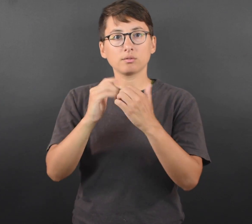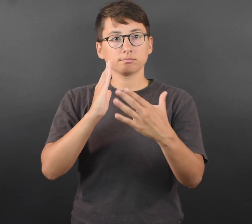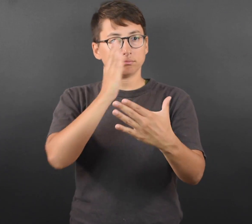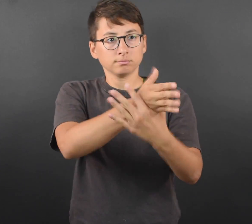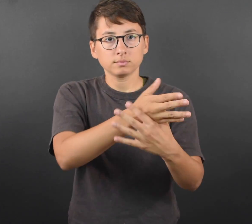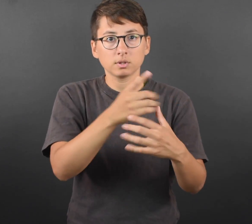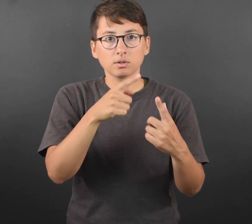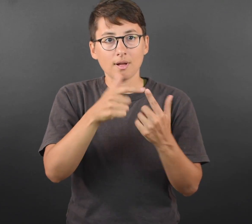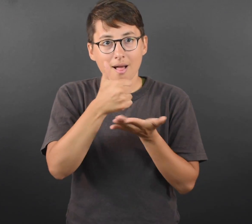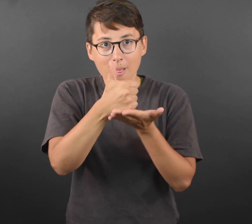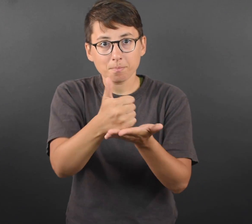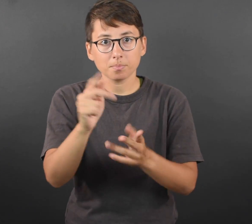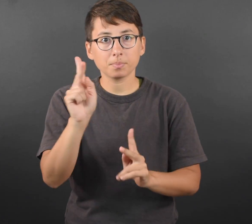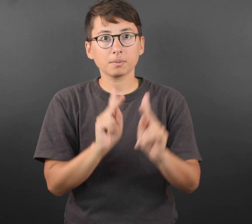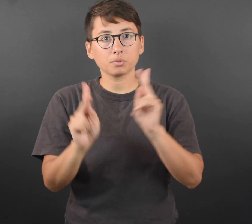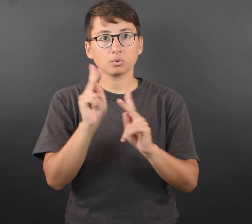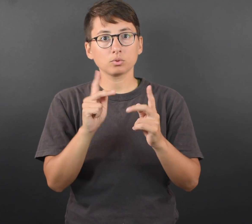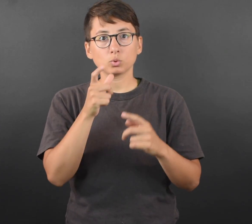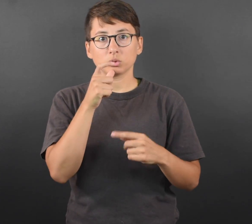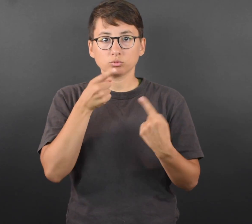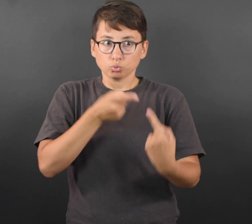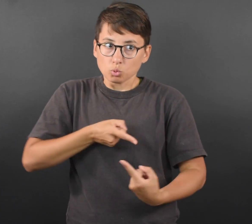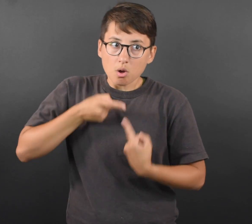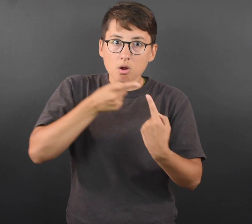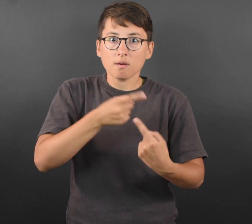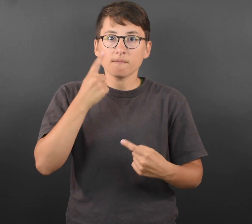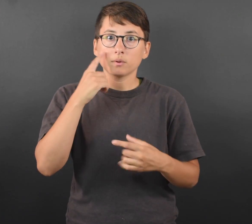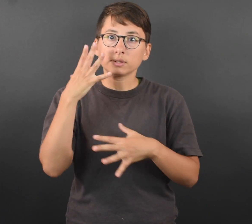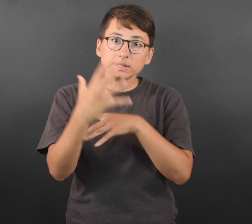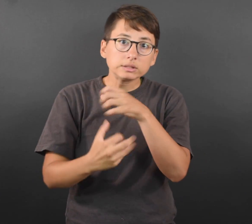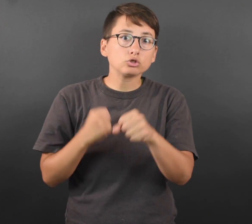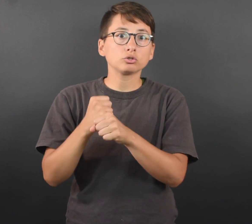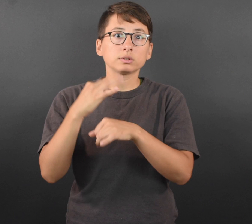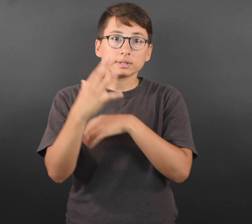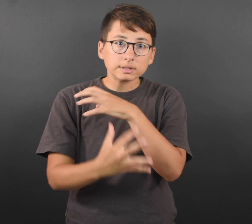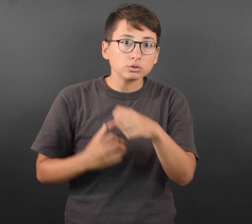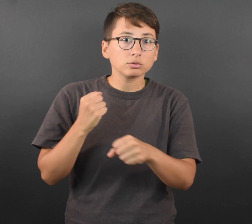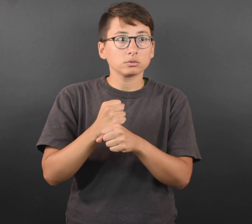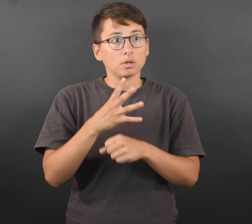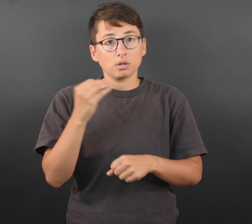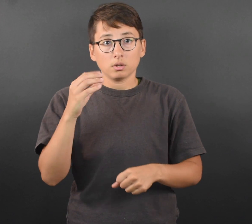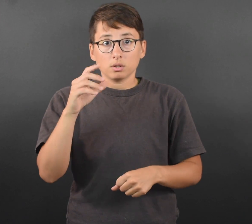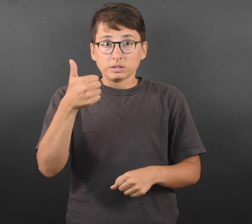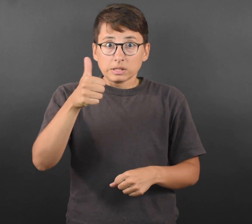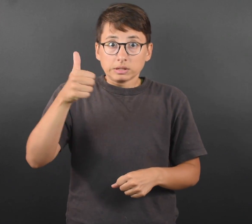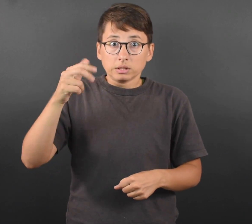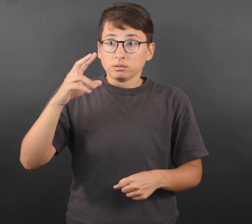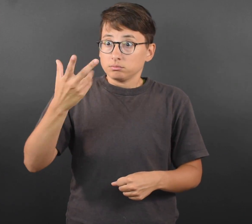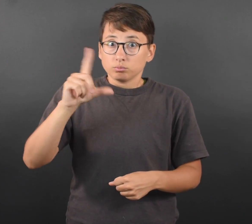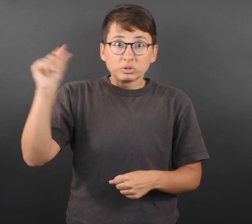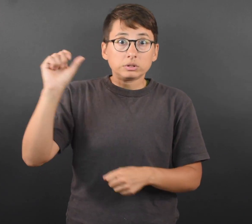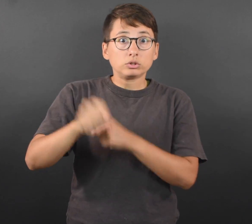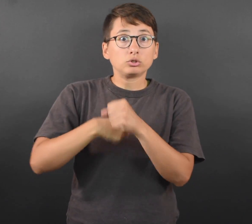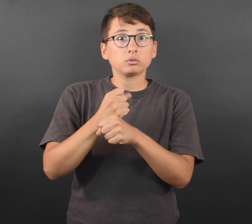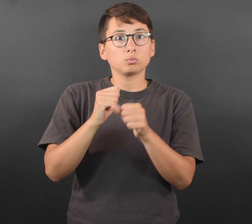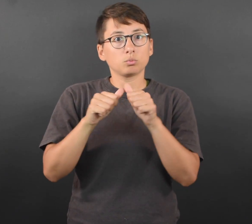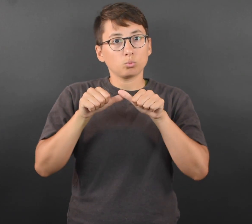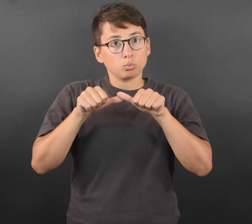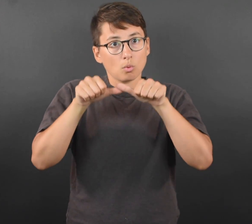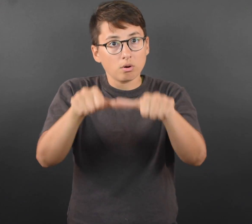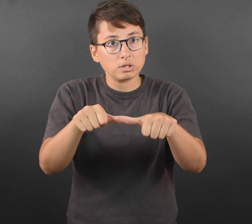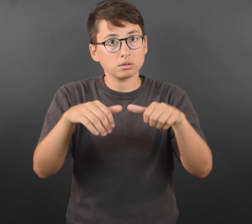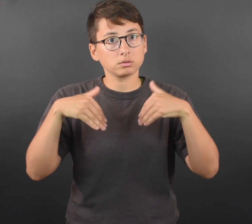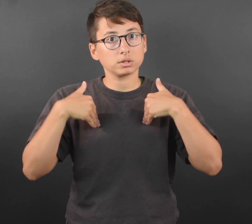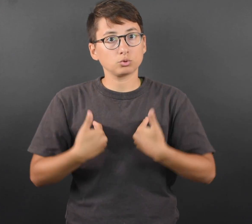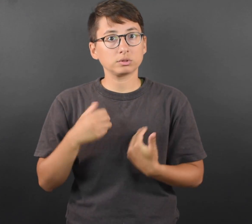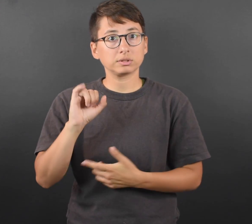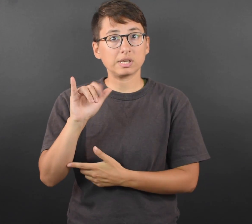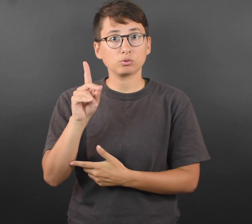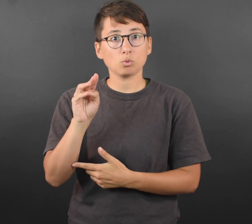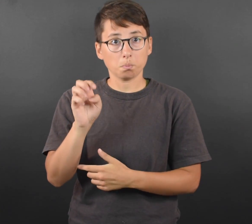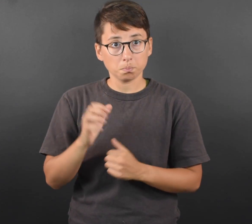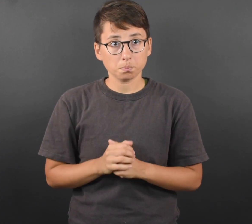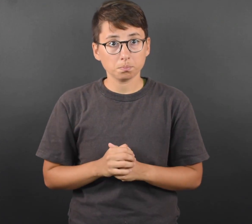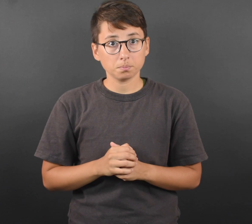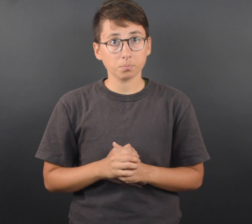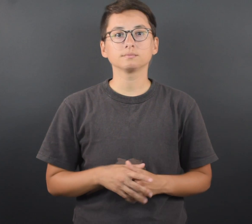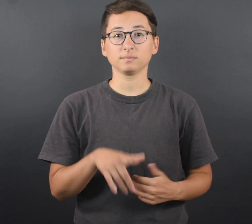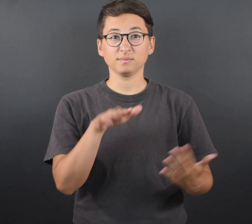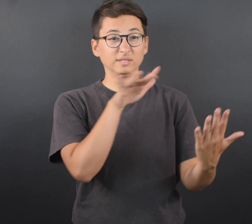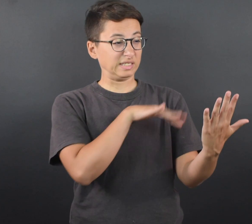and decades with [chronic fatigue syndrome]," he said.